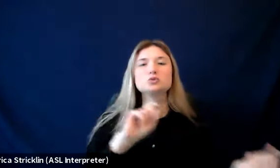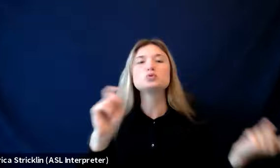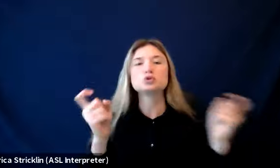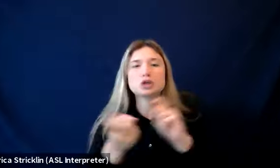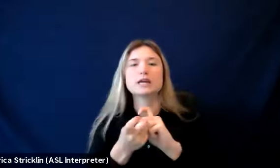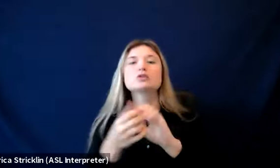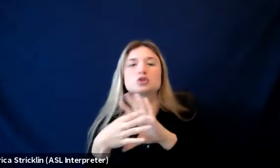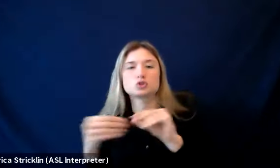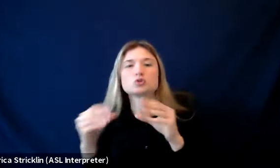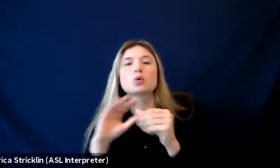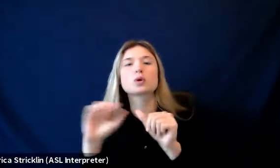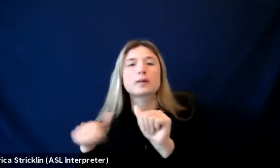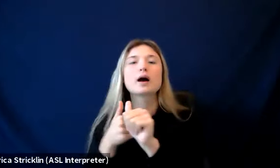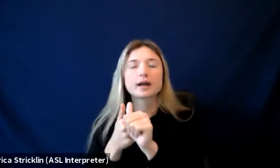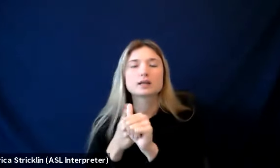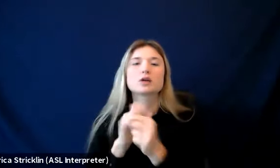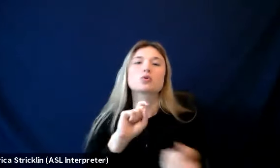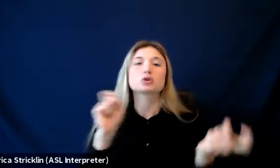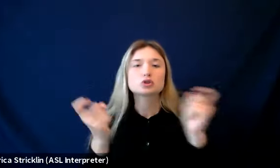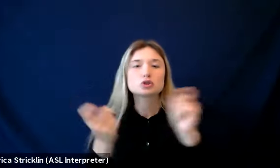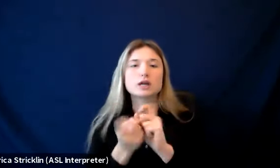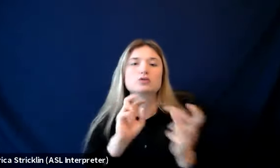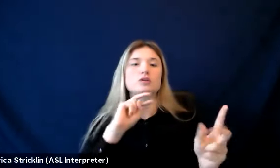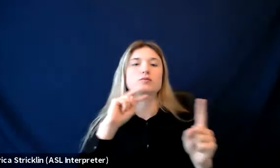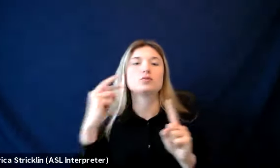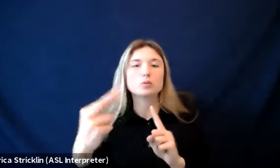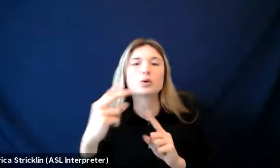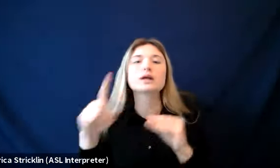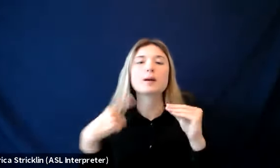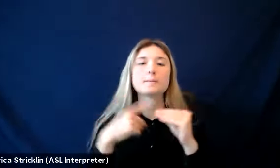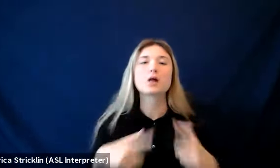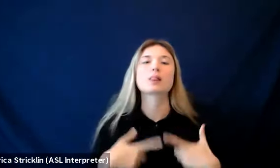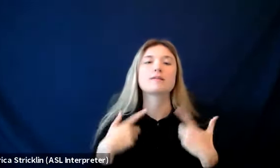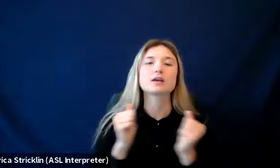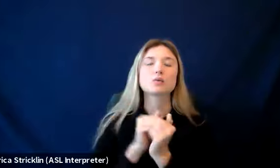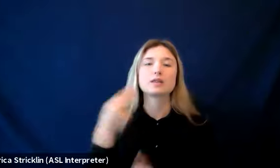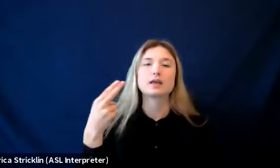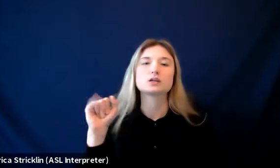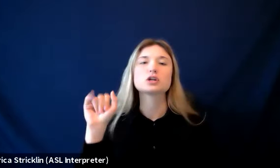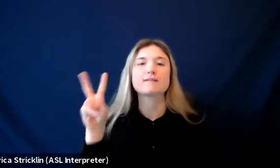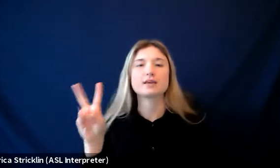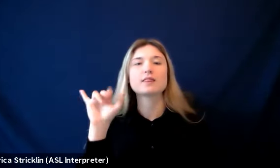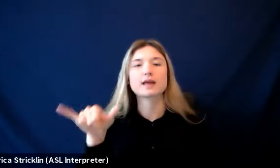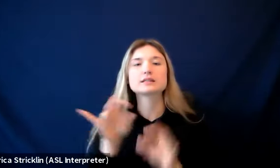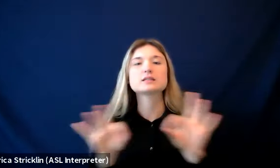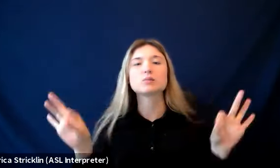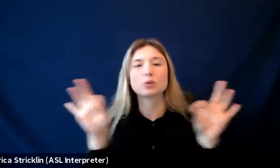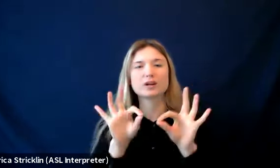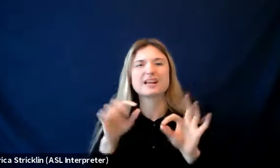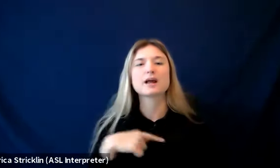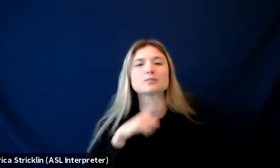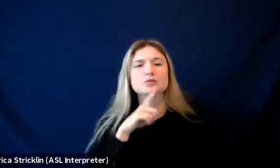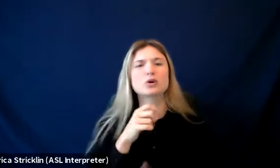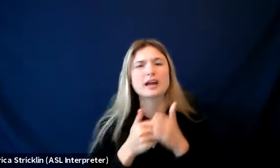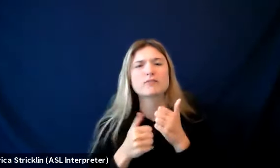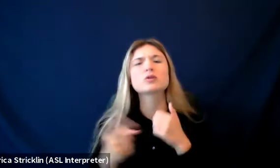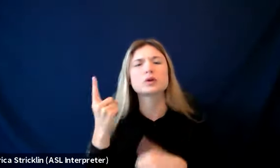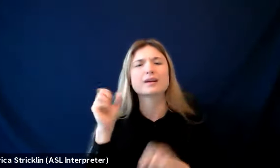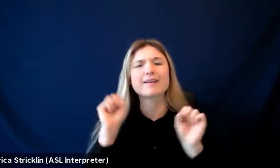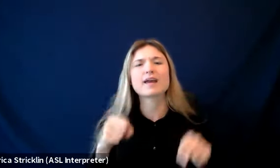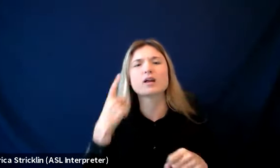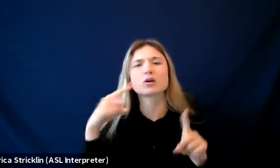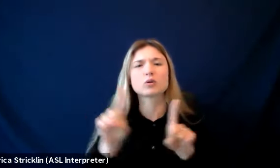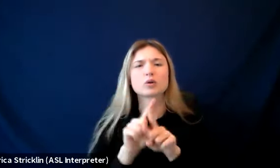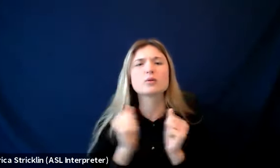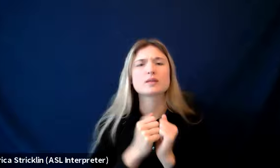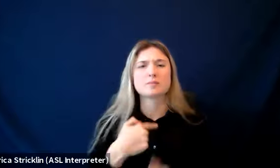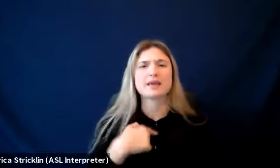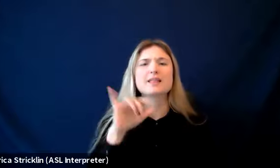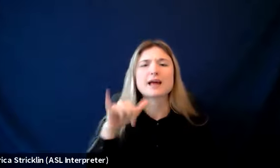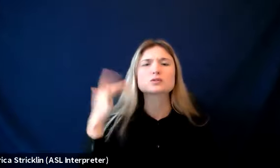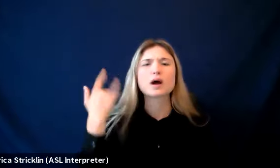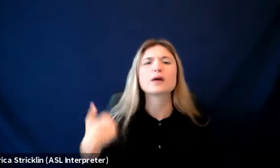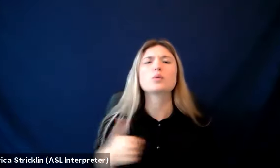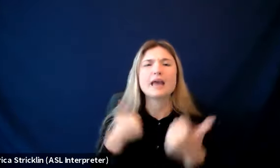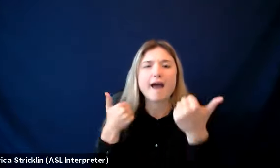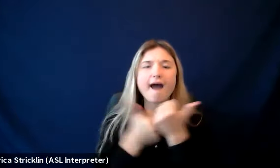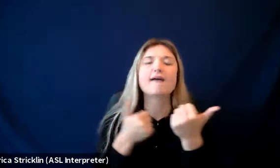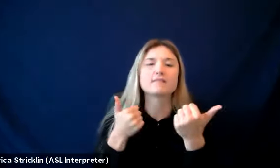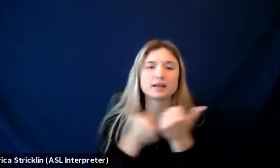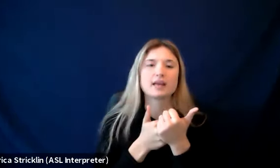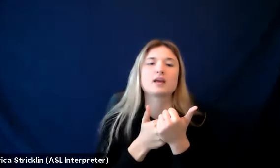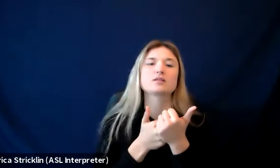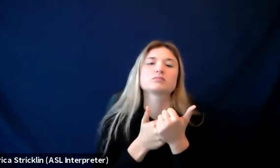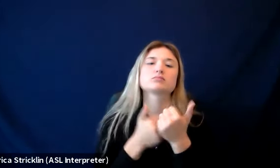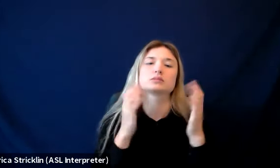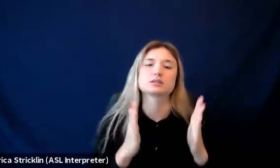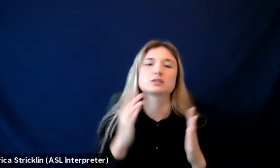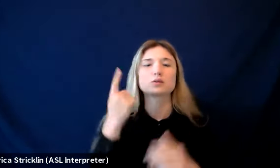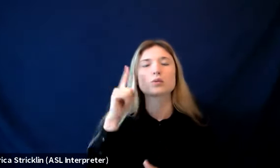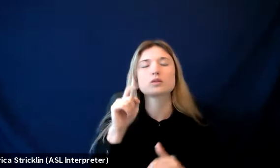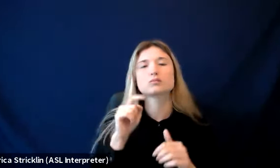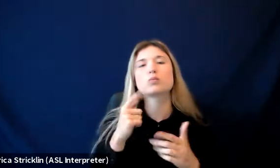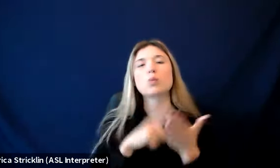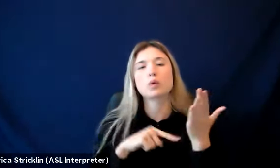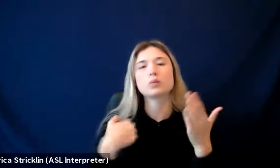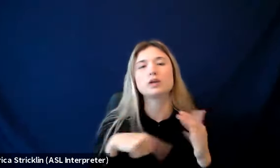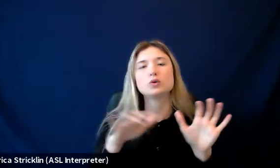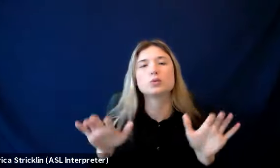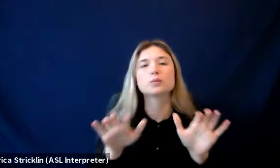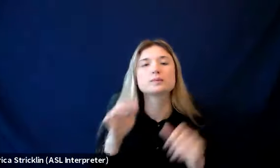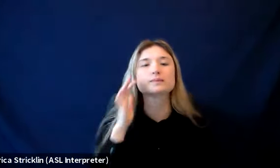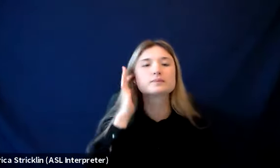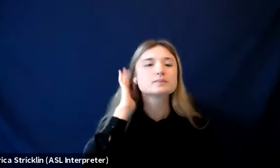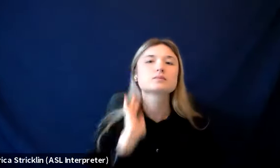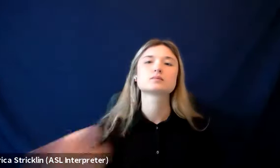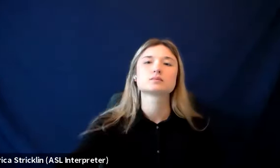or help to change the perception on living with HIV as well as it is as important and I'm pretty sure everyone can agree with me because that's why we're activists and that's what we're advocates, with what we do.